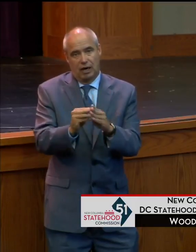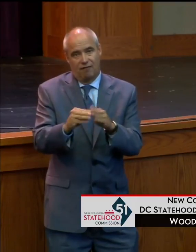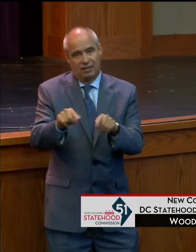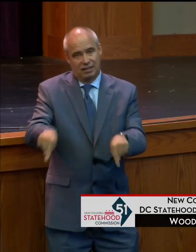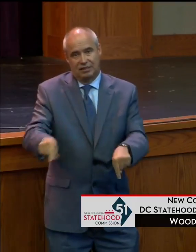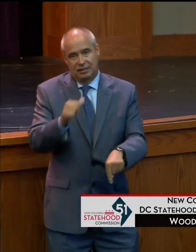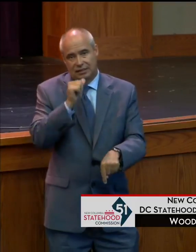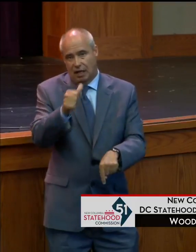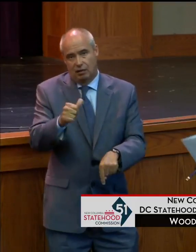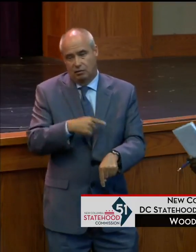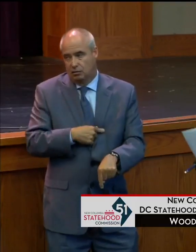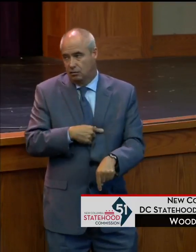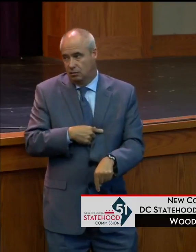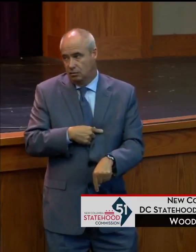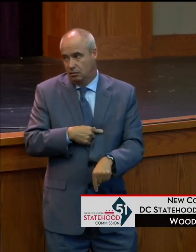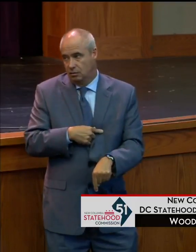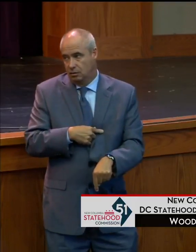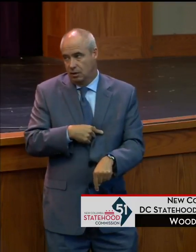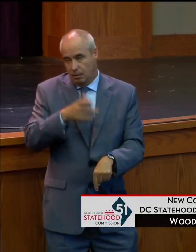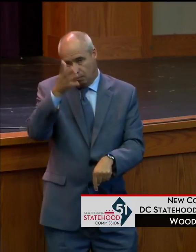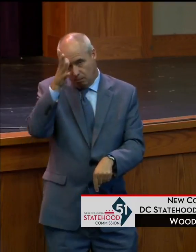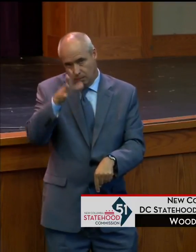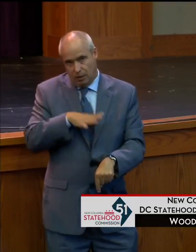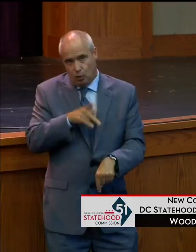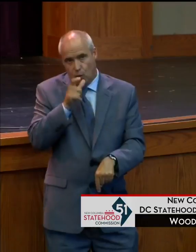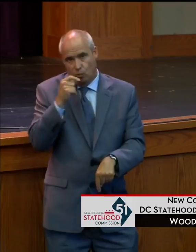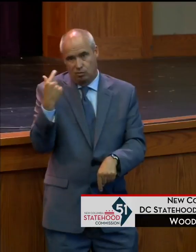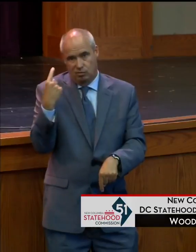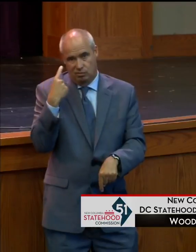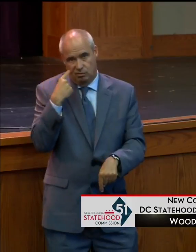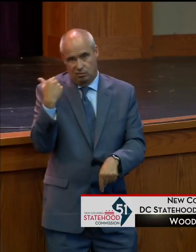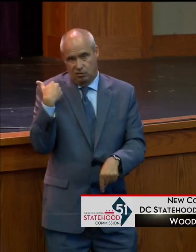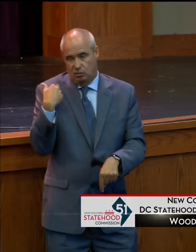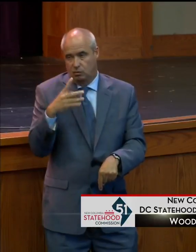I ECHO THE MAN WHO JUST SPOKE BEFORE ME.